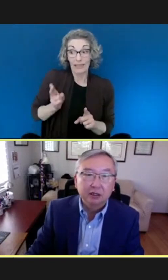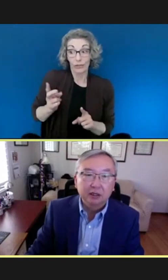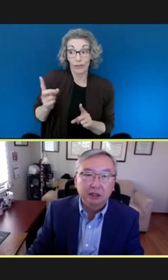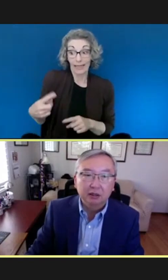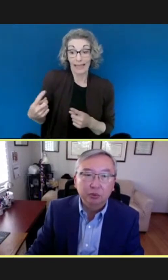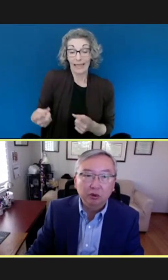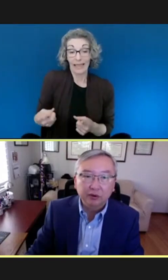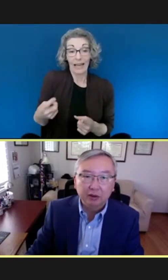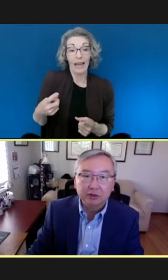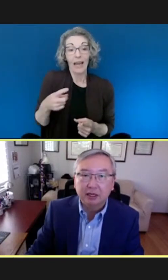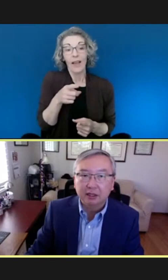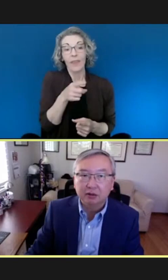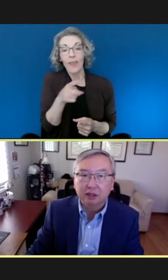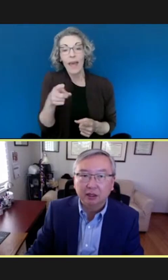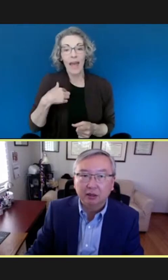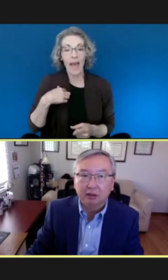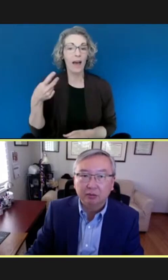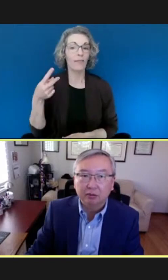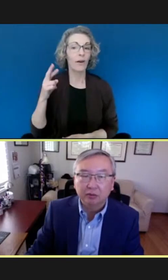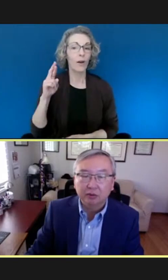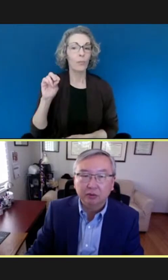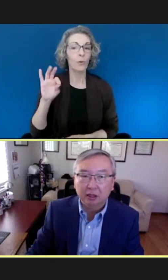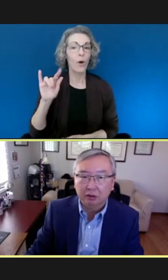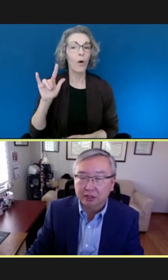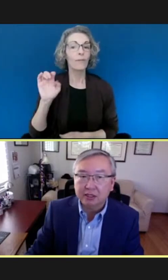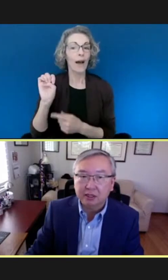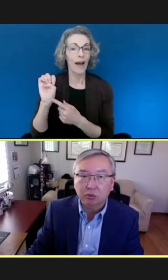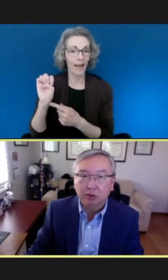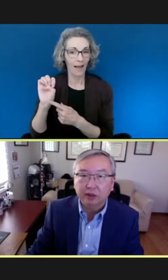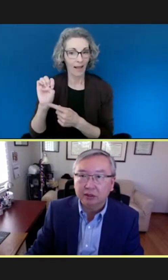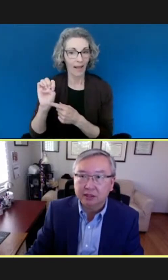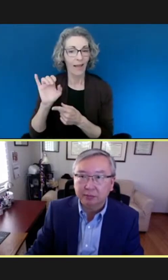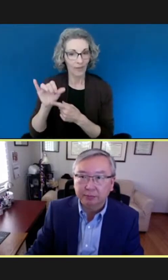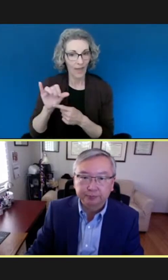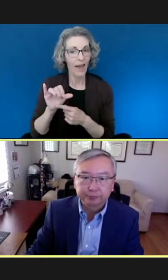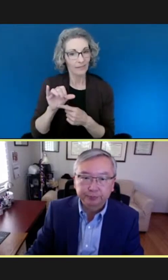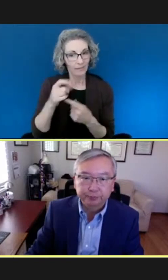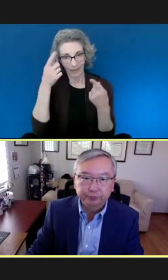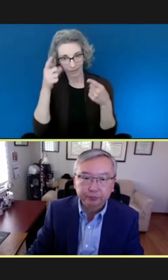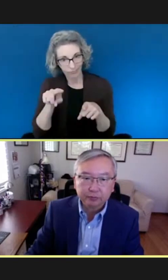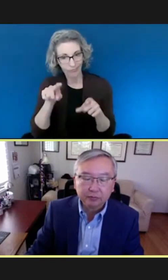have the profiles that are consistent with autism.